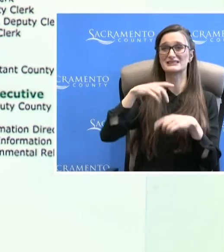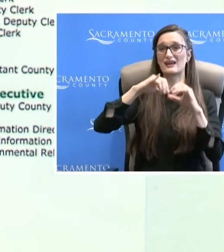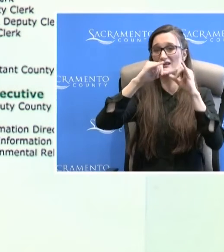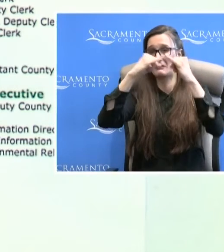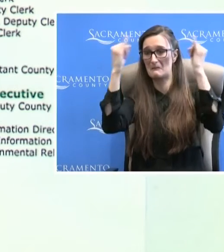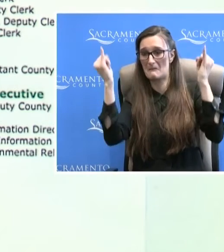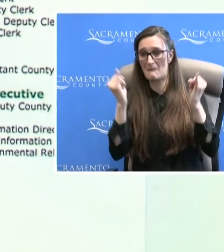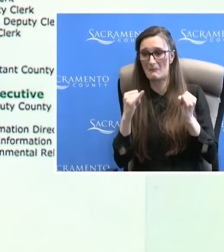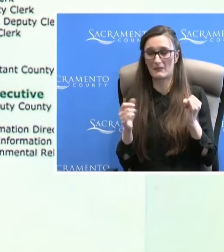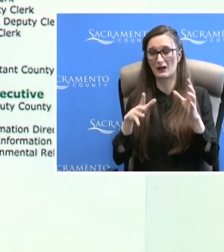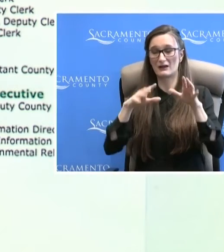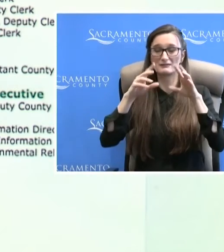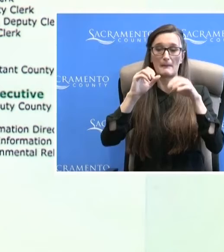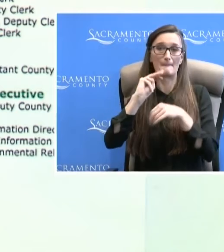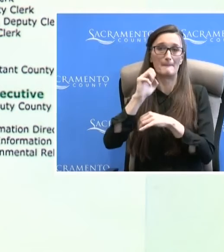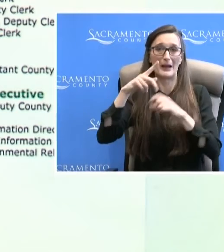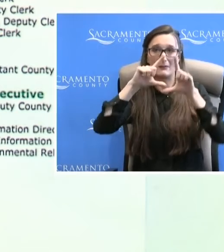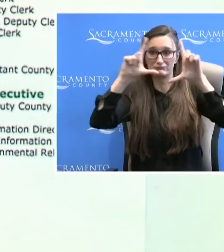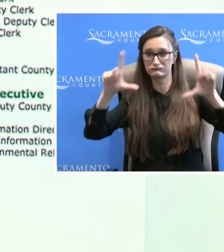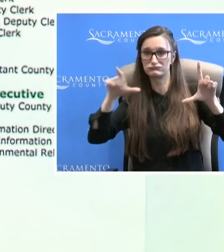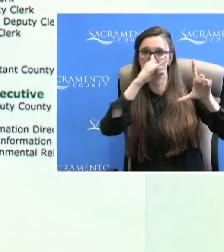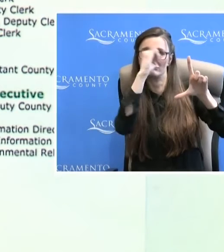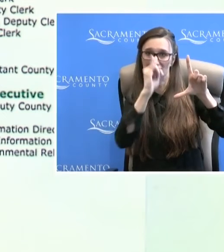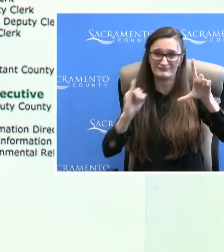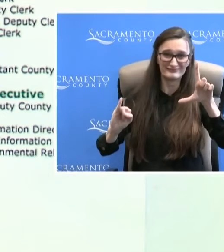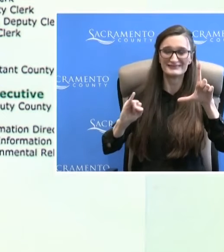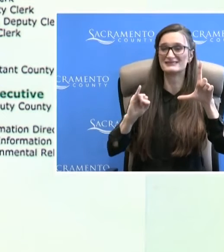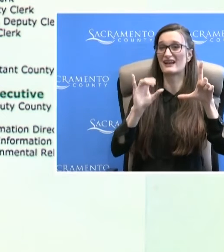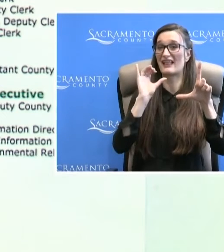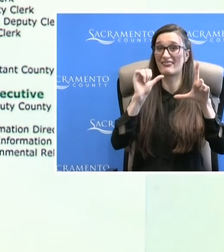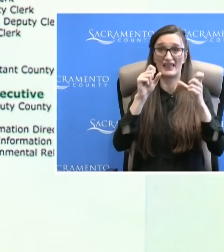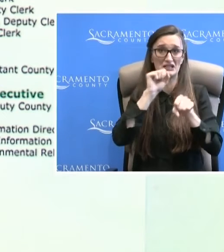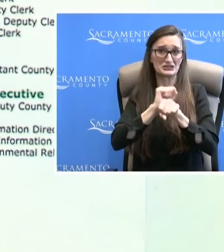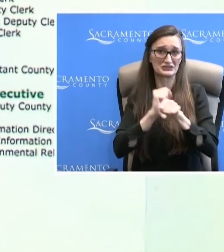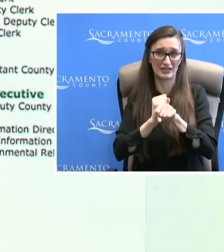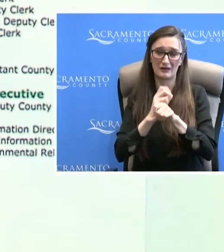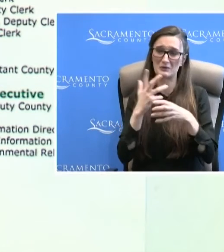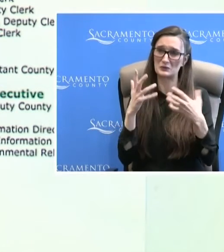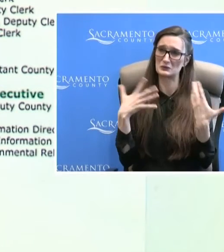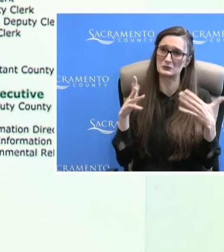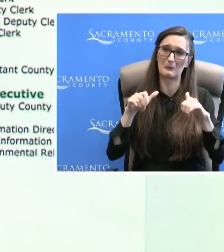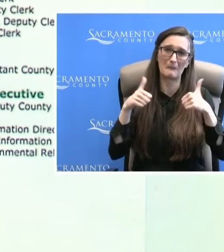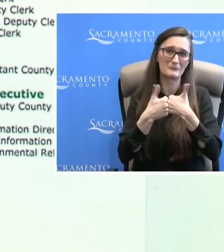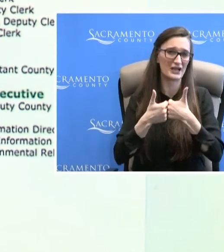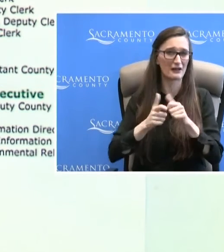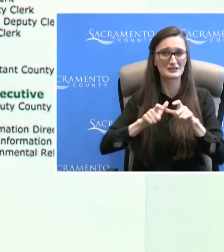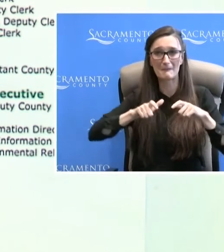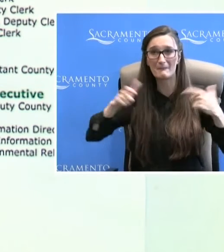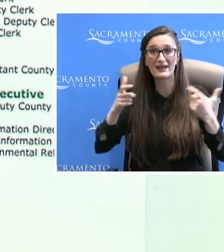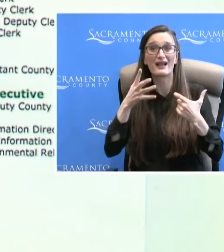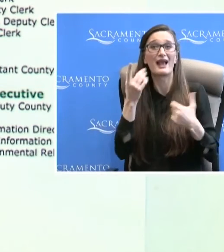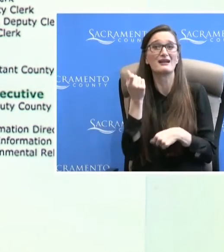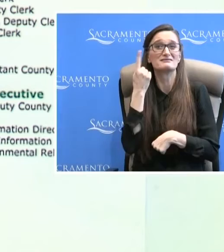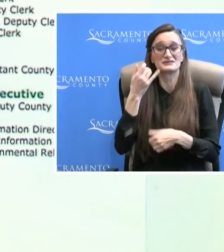especially under a shorten timeline during the COVID era and with new rules requiring substantial community outreach,